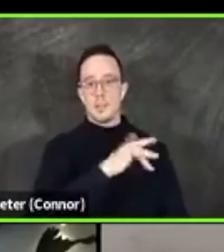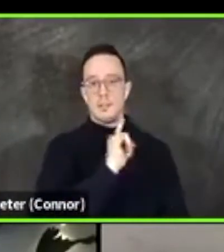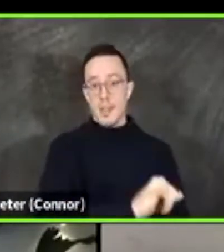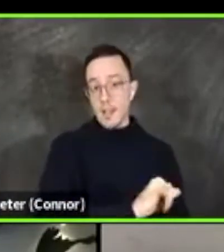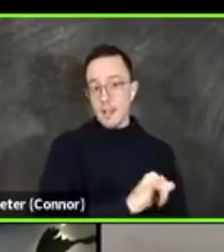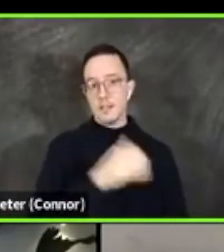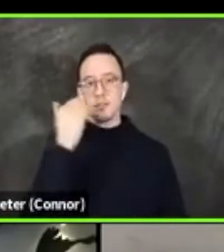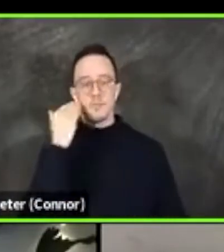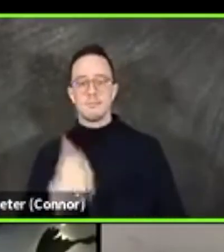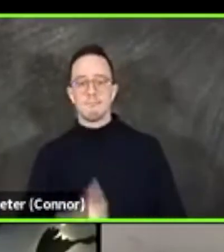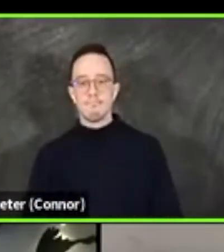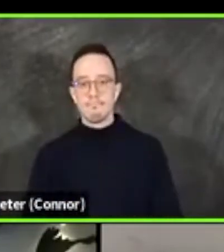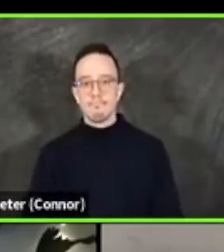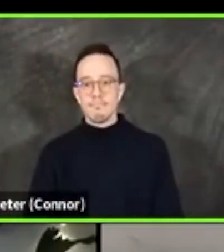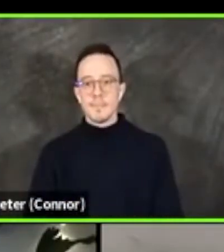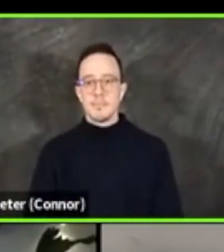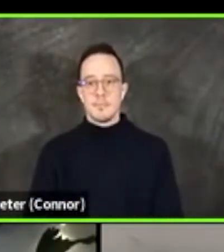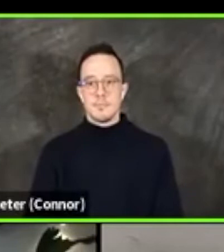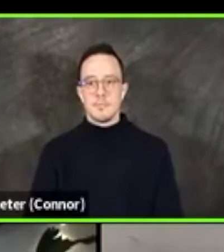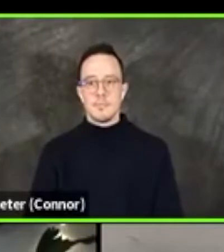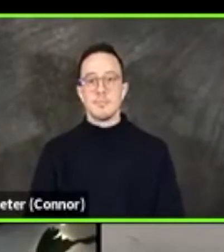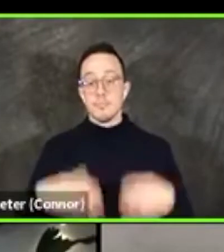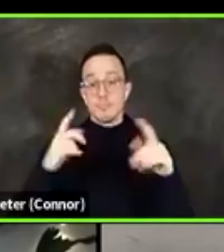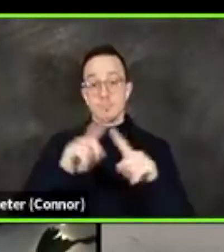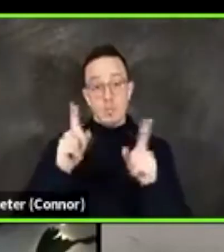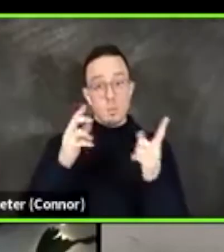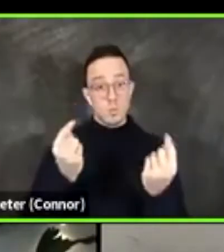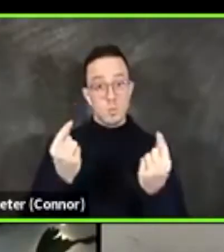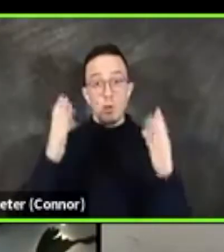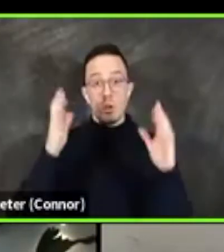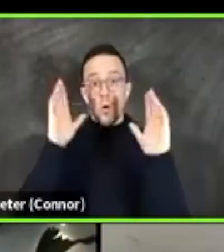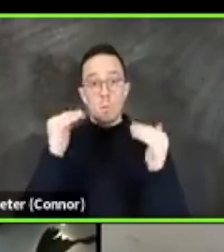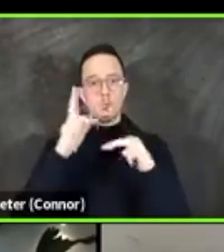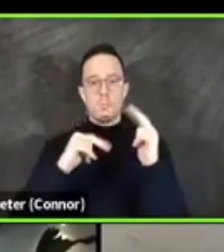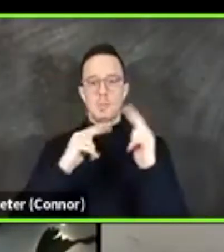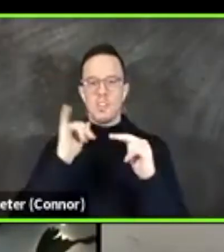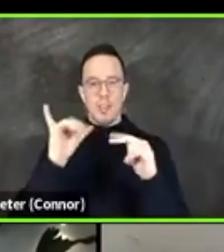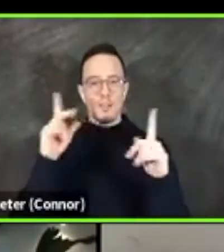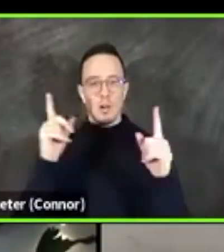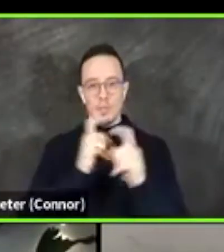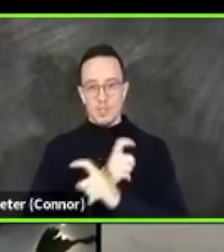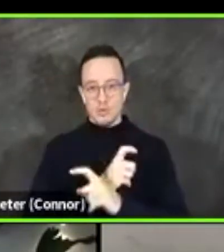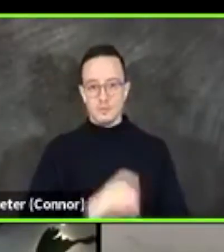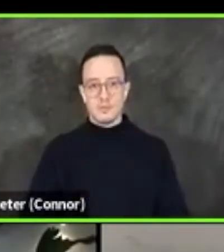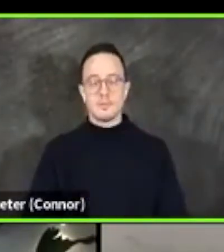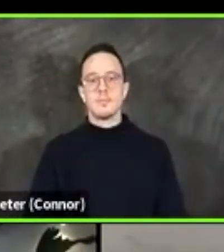BUT BY HOPING TO BUILD SOME OF THAT COMPLICATION OF THOSE CONDITIONS